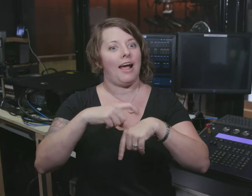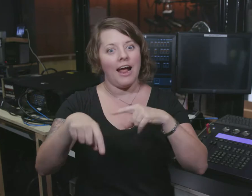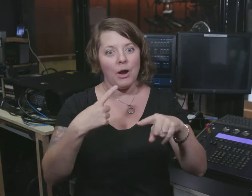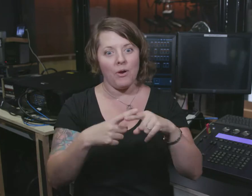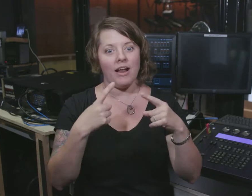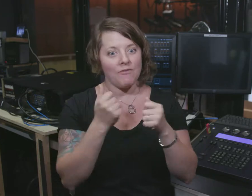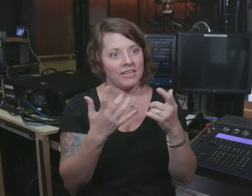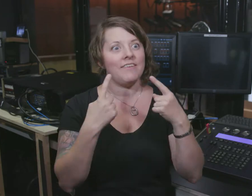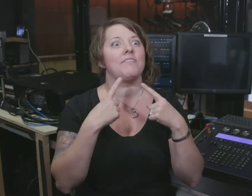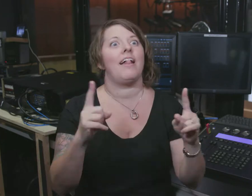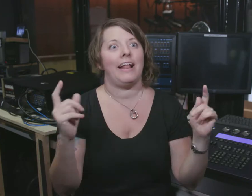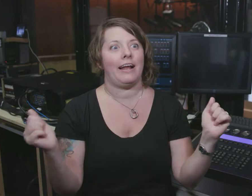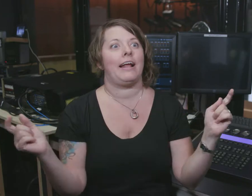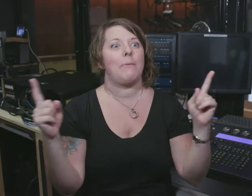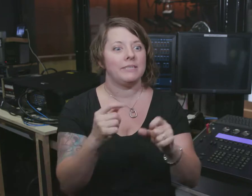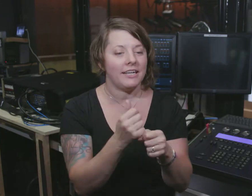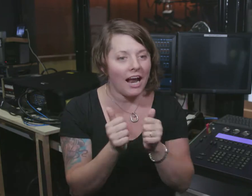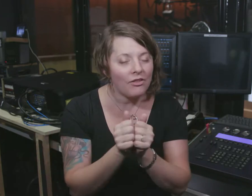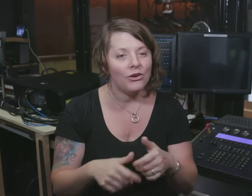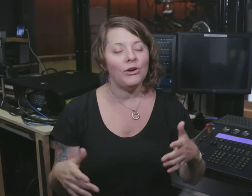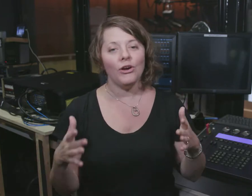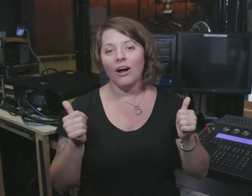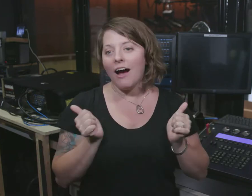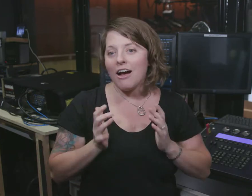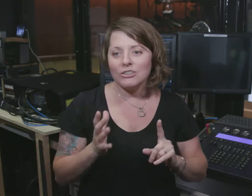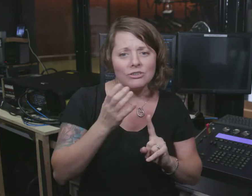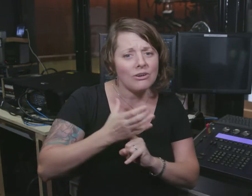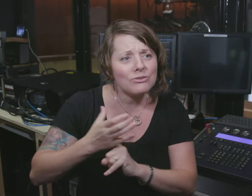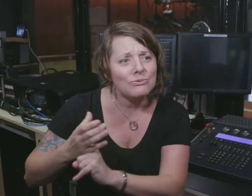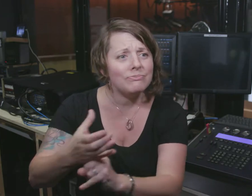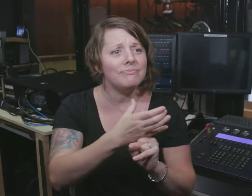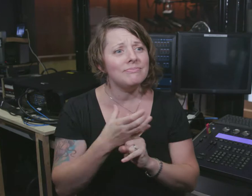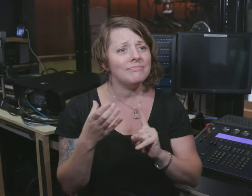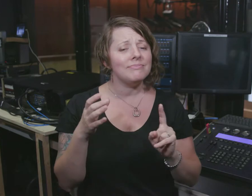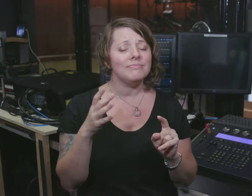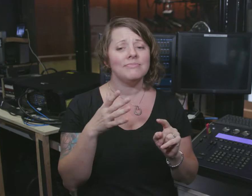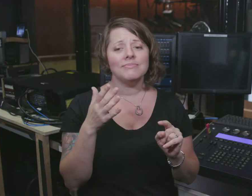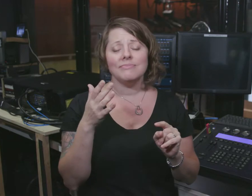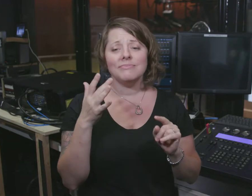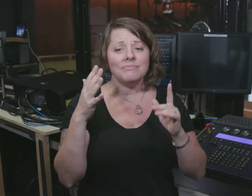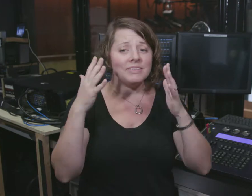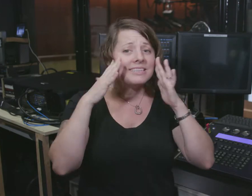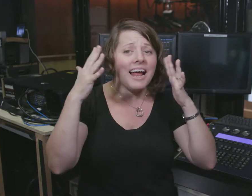but tech is a special moment when everything finally comes back together. The actors are all in costume.